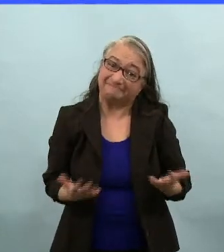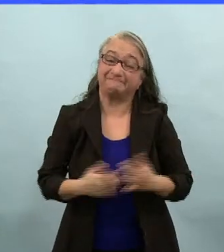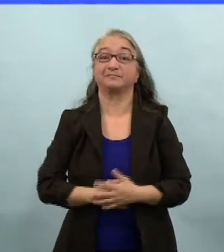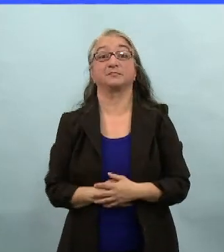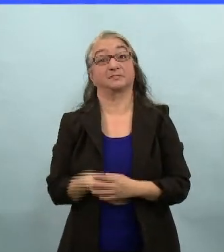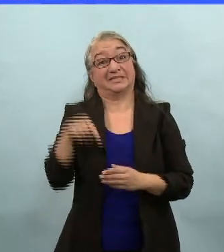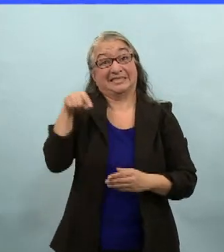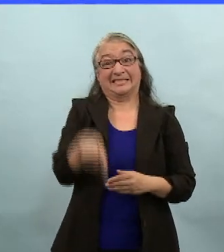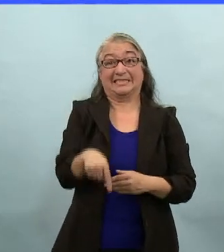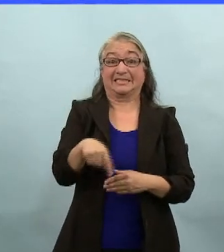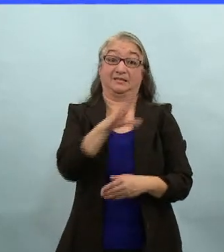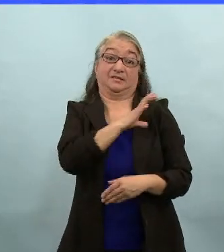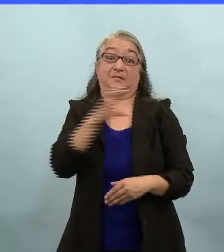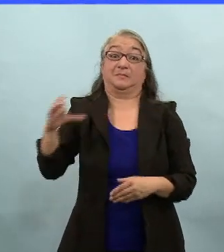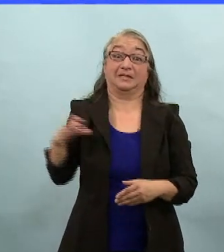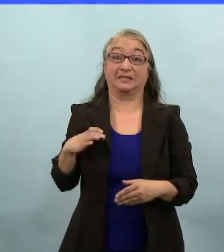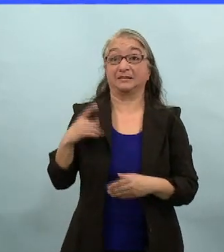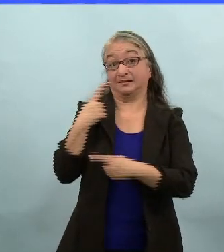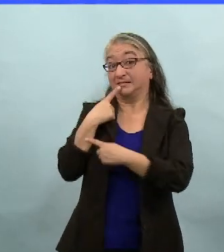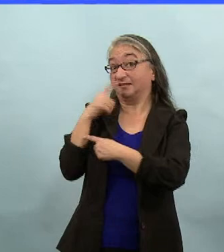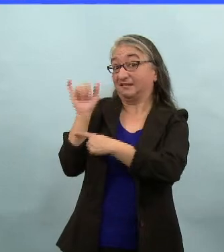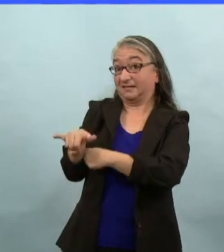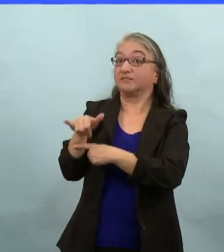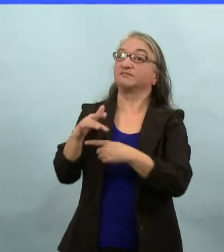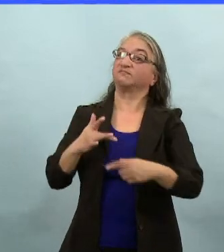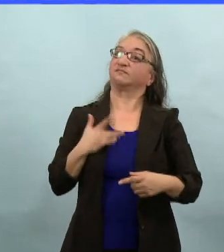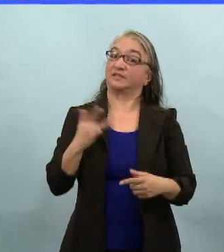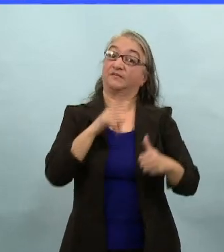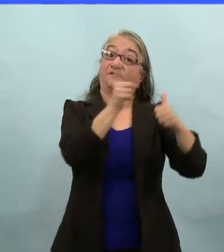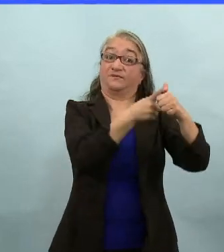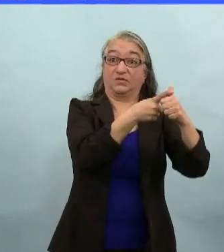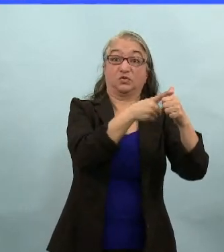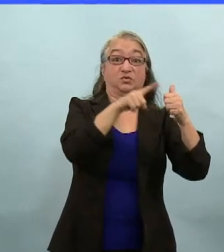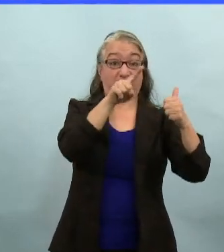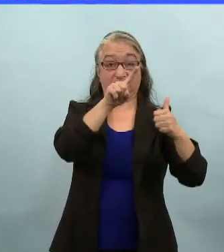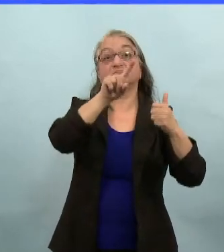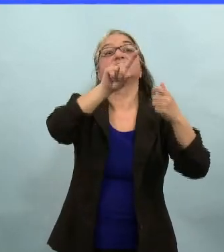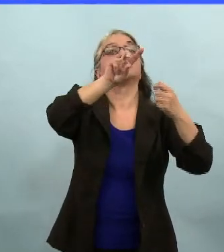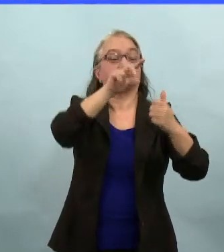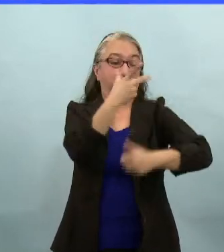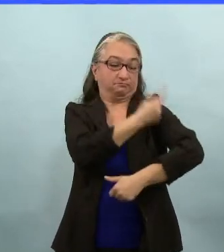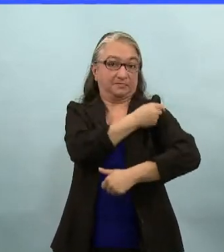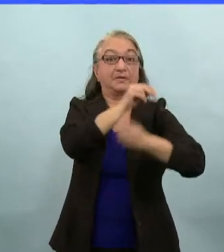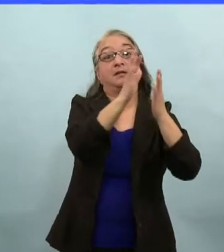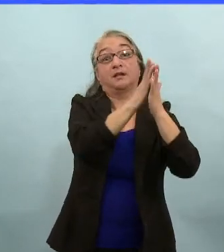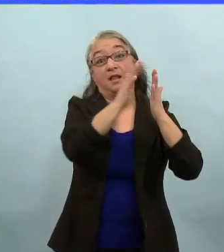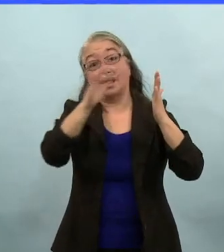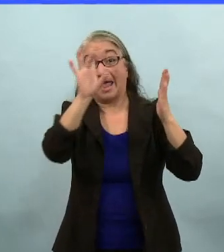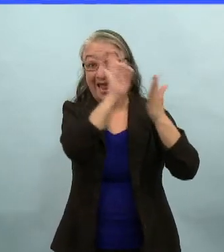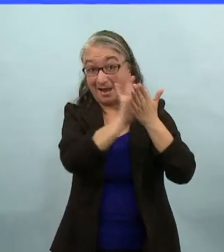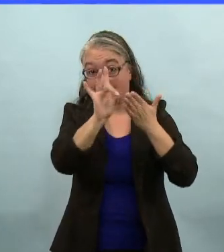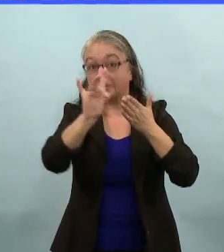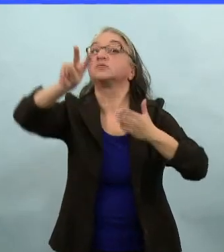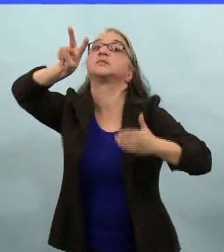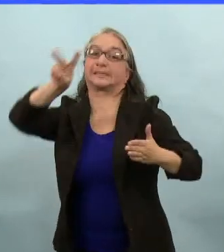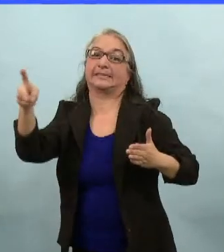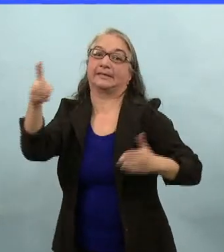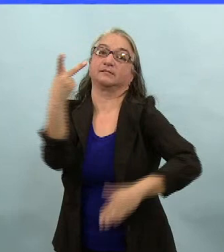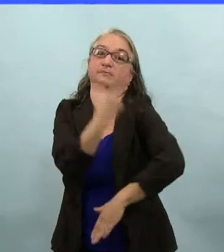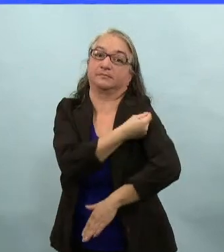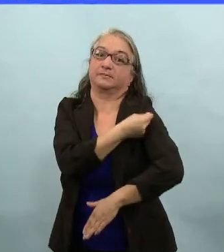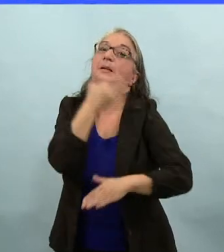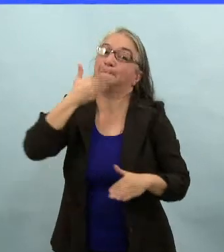should still wait 8 weeks between dose 1 and dose 2. as of now provincial clinics doctor's offices